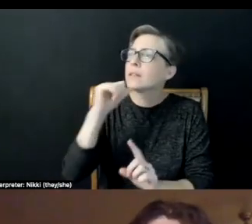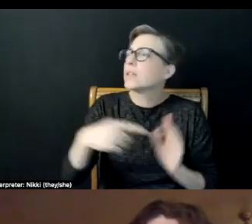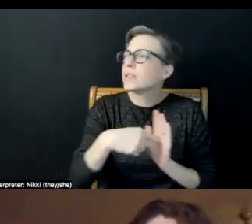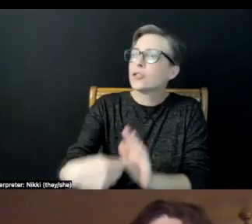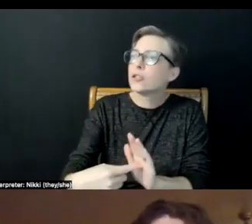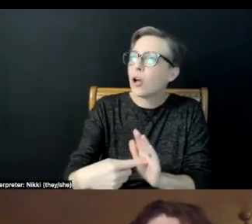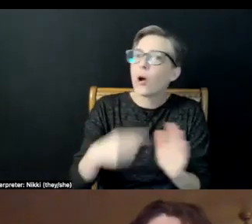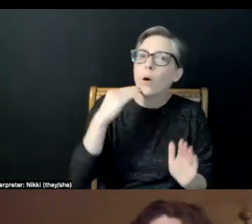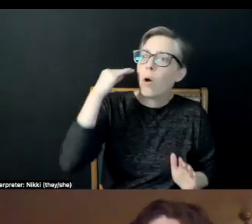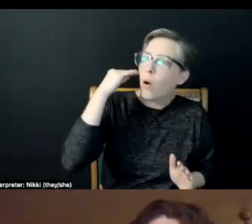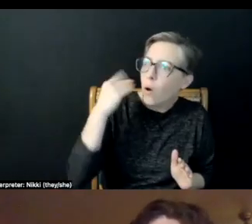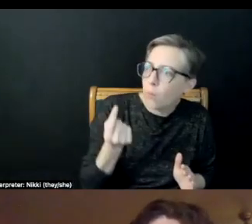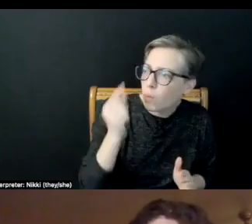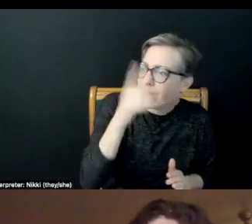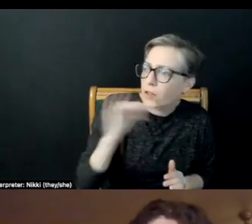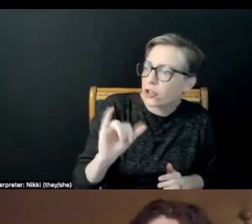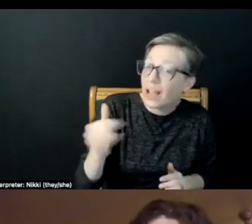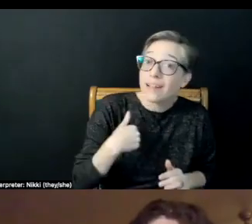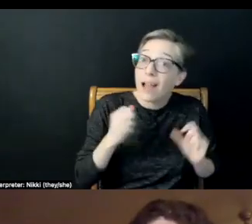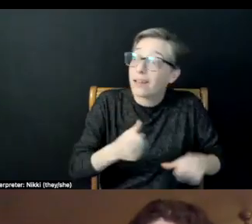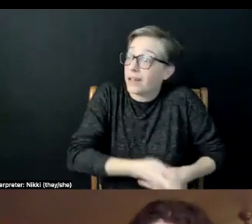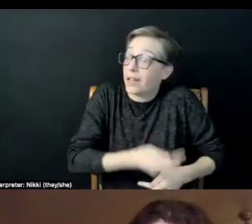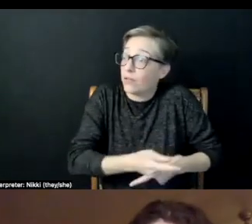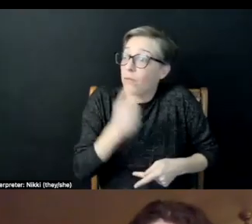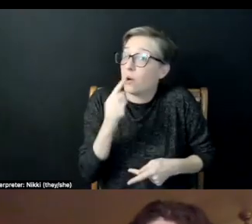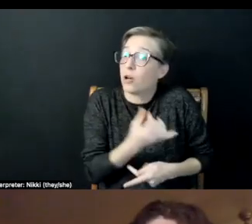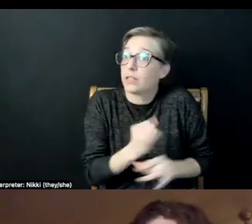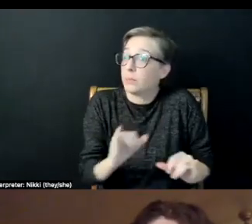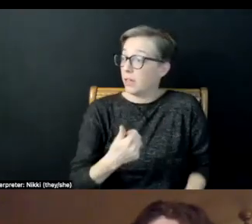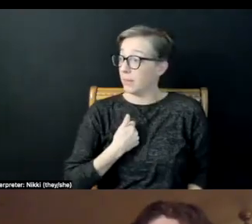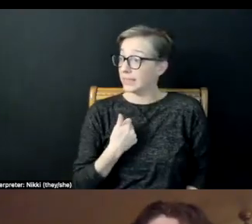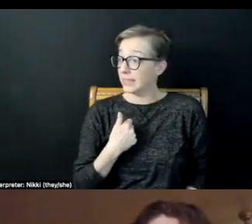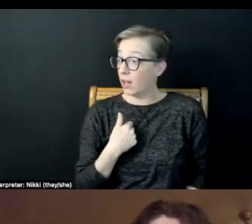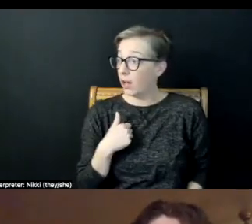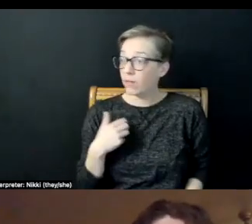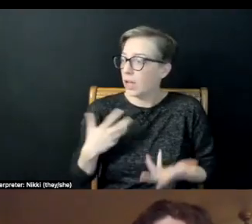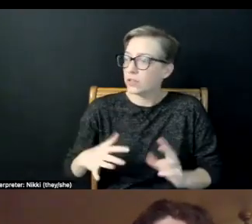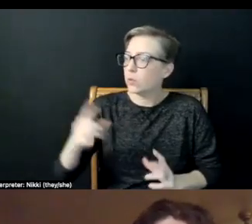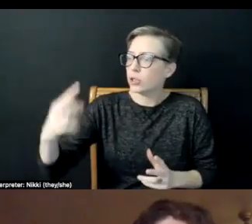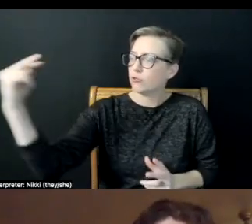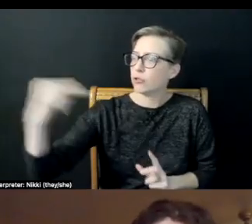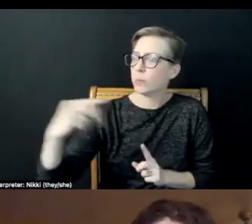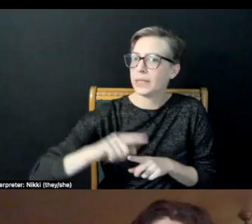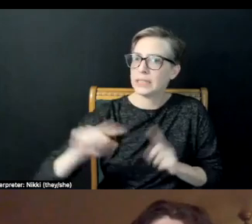and I don't want to be treated differently than other parents. Even in the midst of my emotional upheaval,